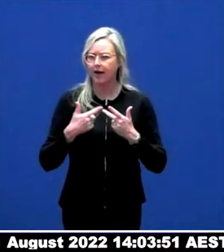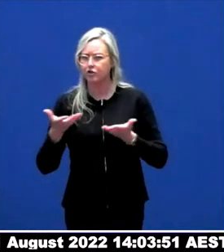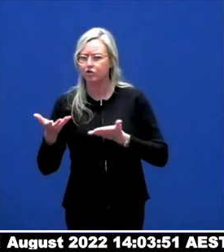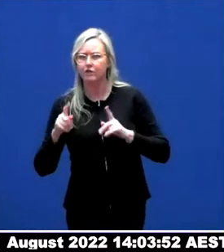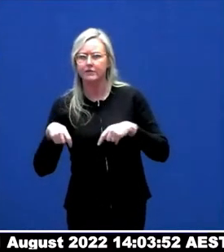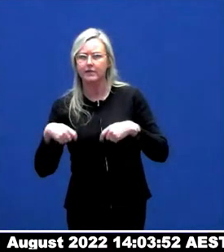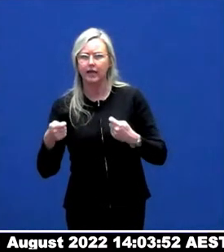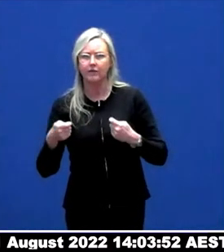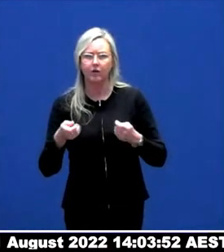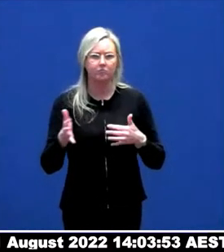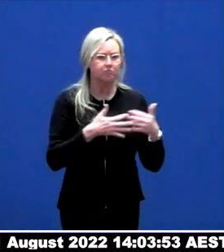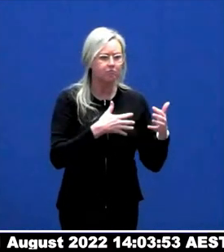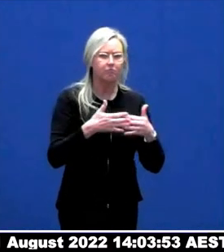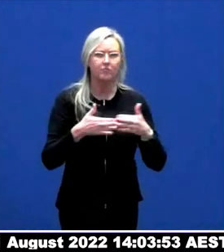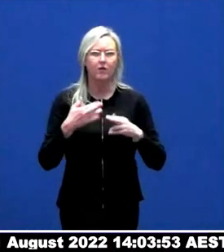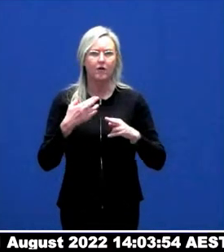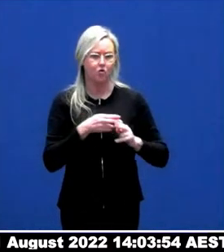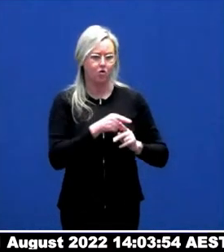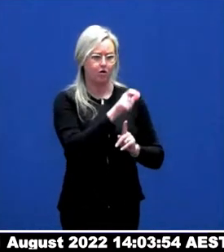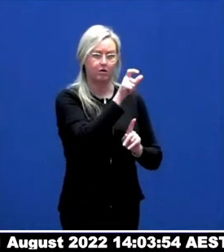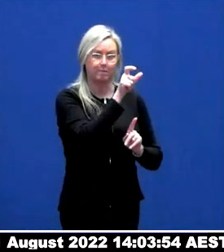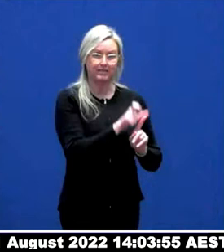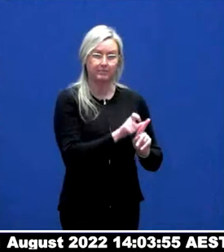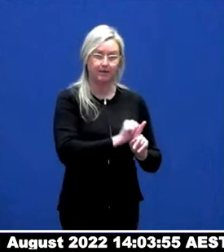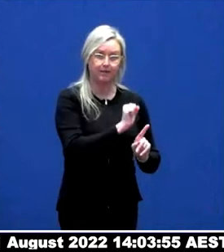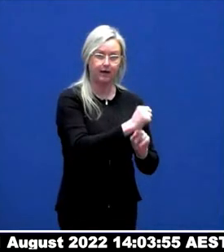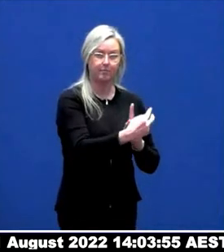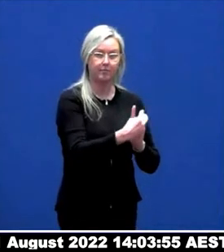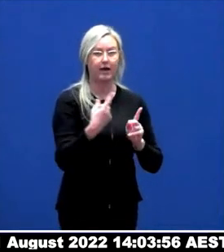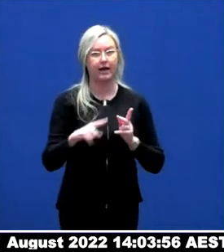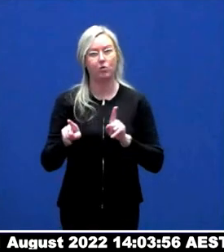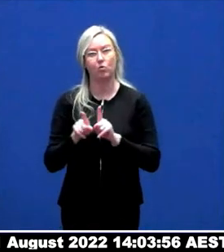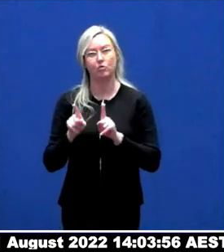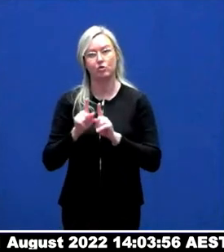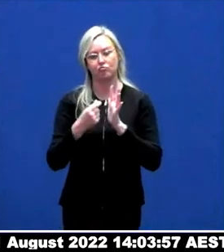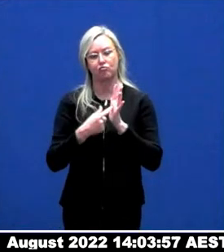participant experience and a productivity perspective? Yes.